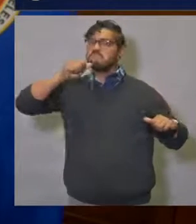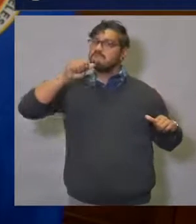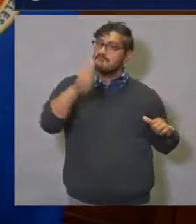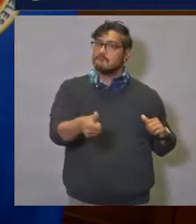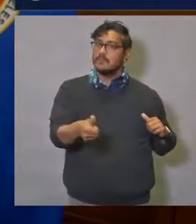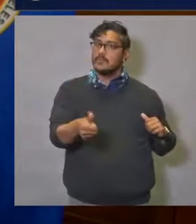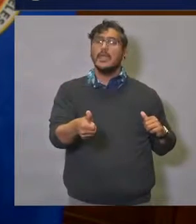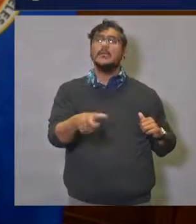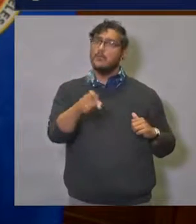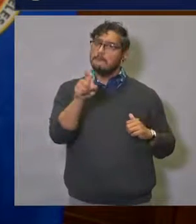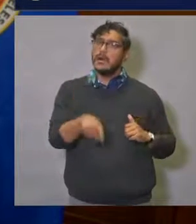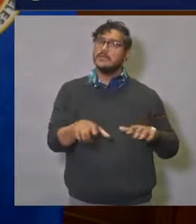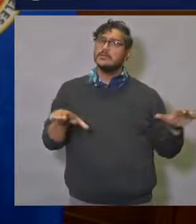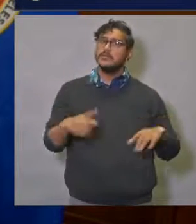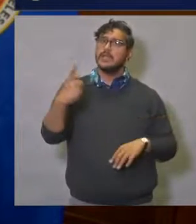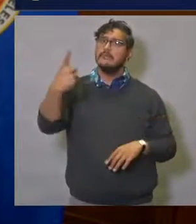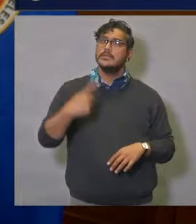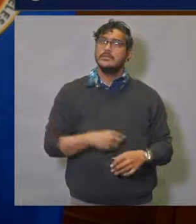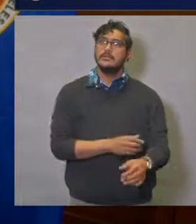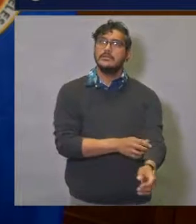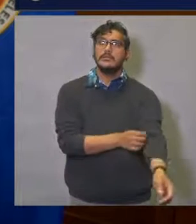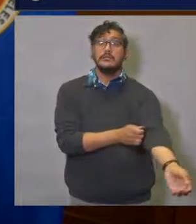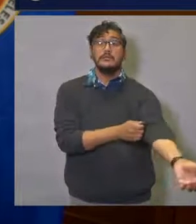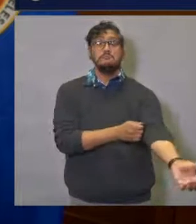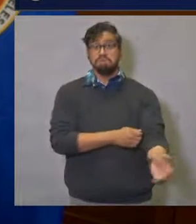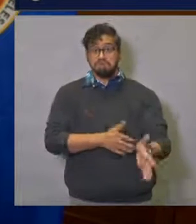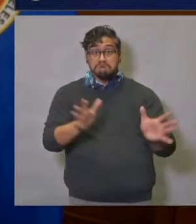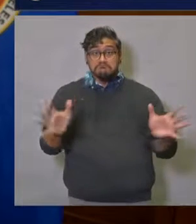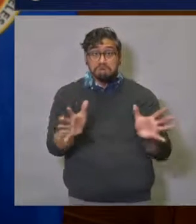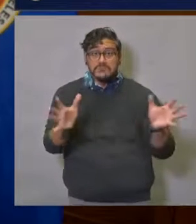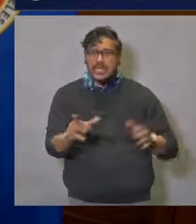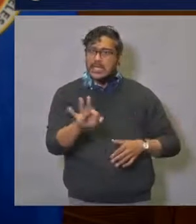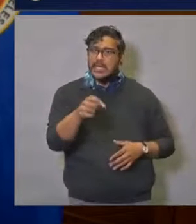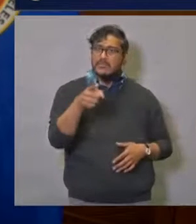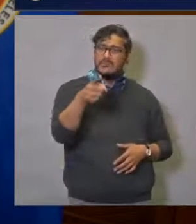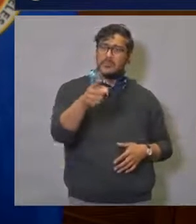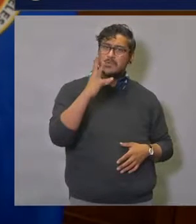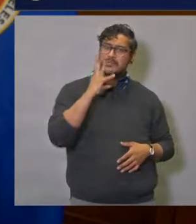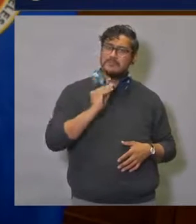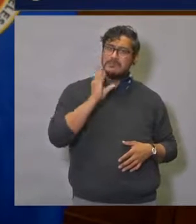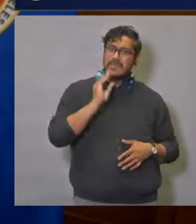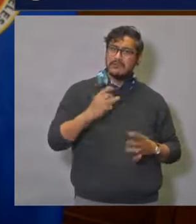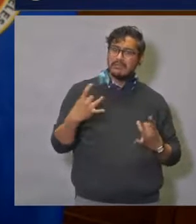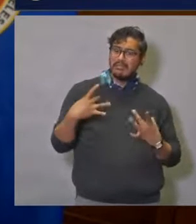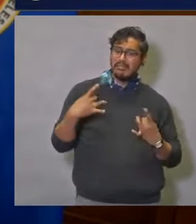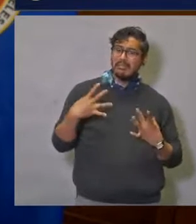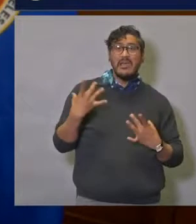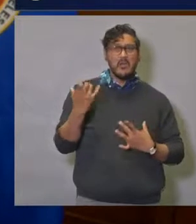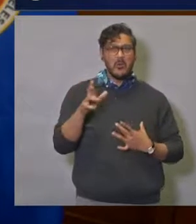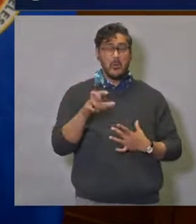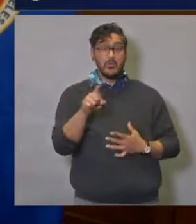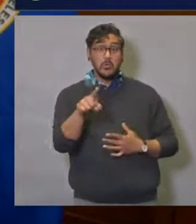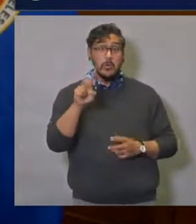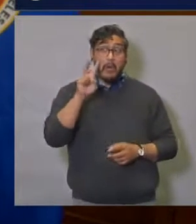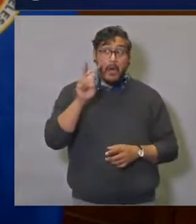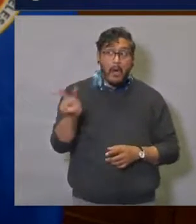AND WE MUST DO SOMETHING ABOUT IT. I WANT TO ENCOURAGE THOSE WHO